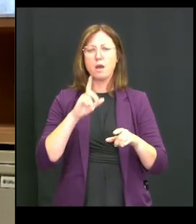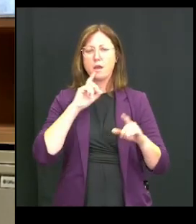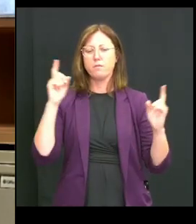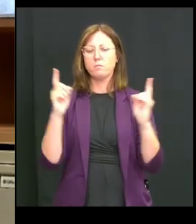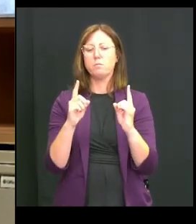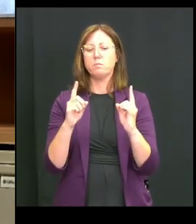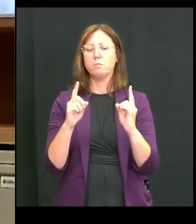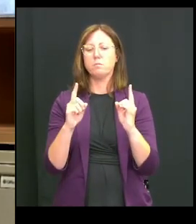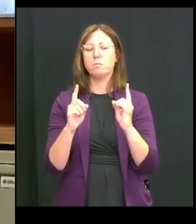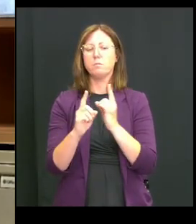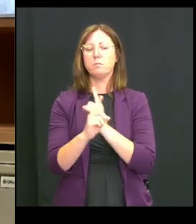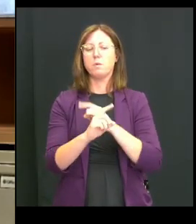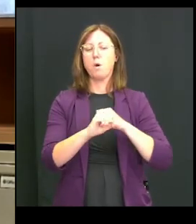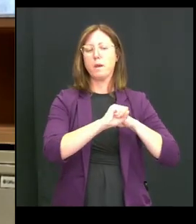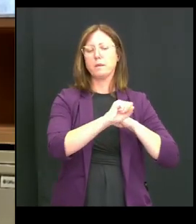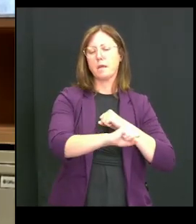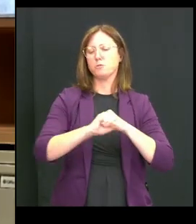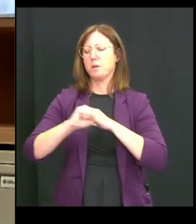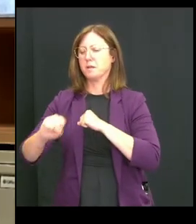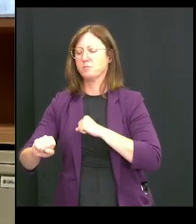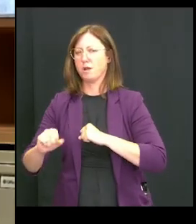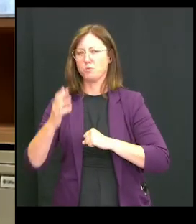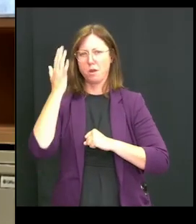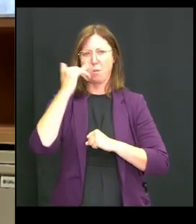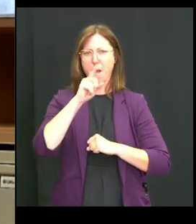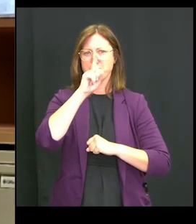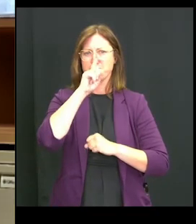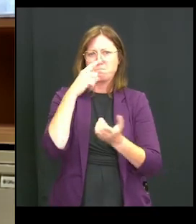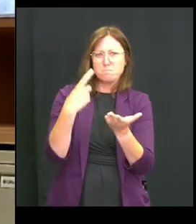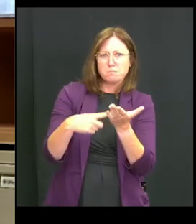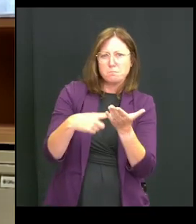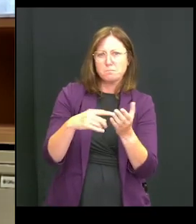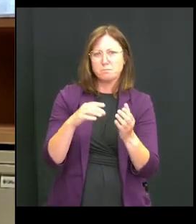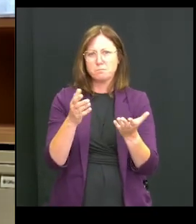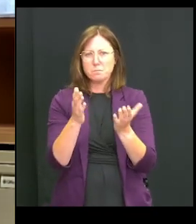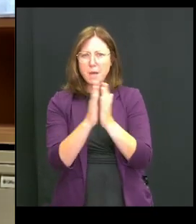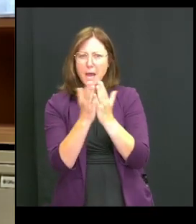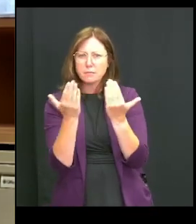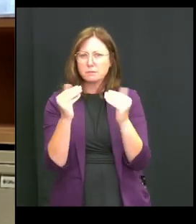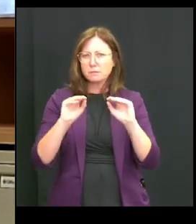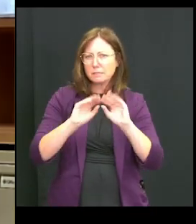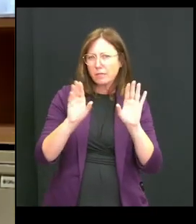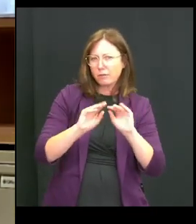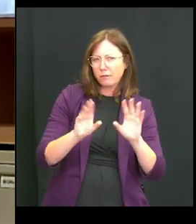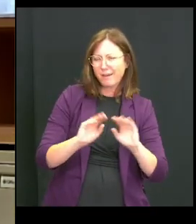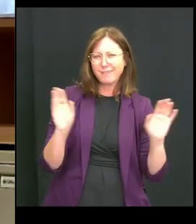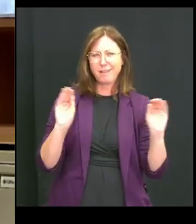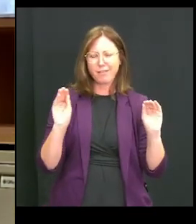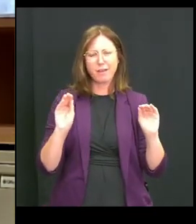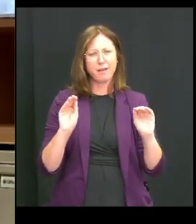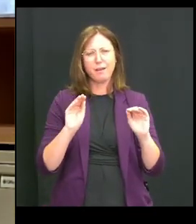that we tend to exaggerate beliefs about the other side. There's still more work being done on this. So there's all sorts of caveats based on the design,